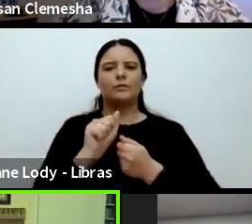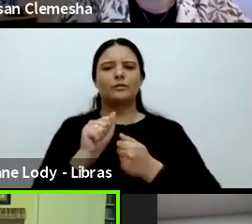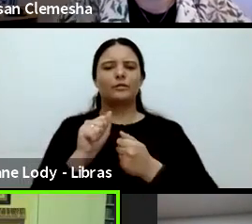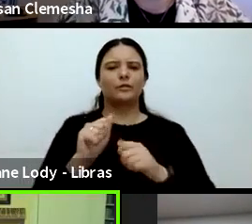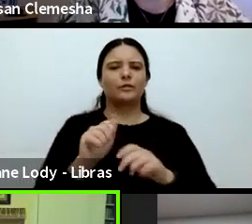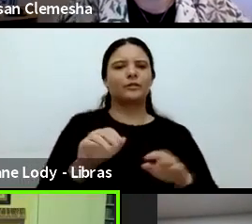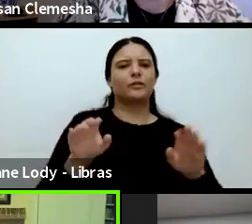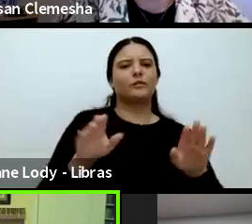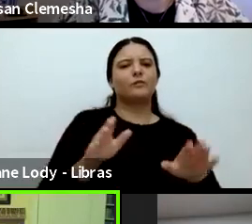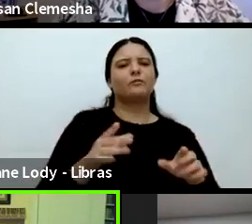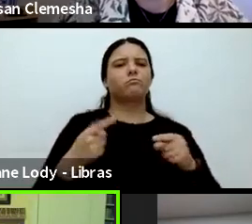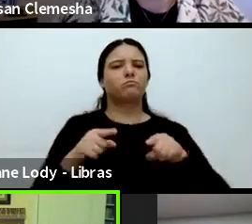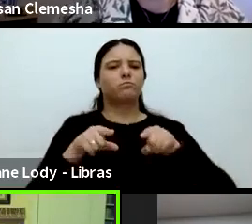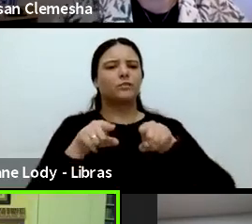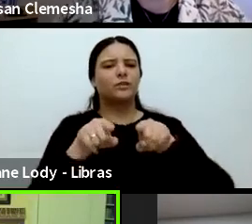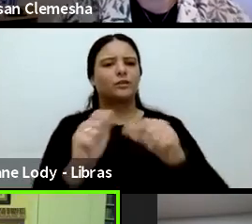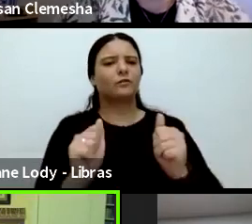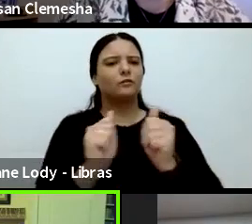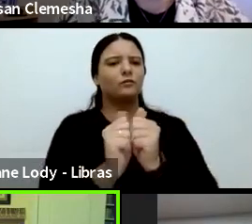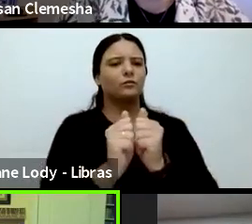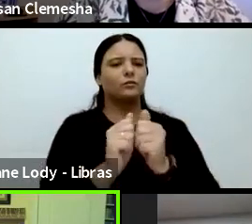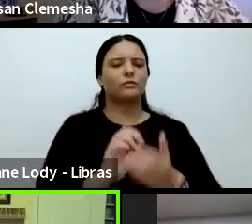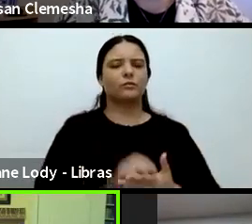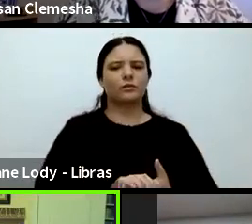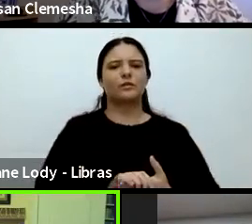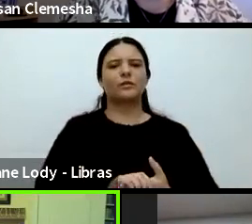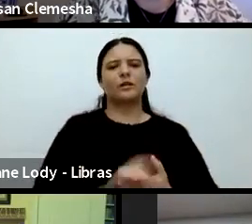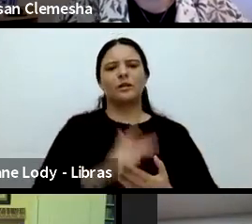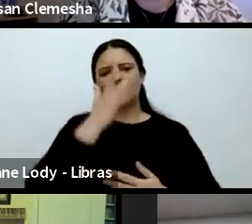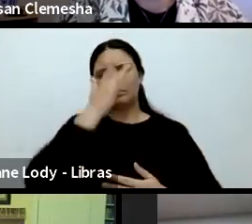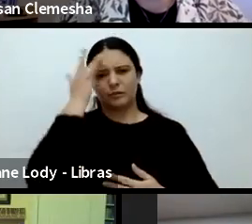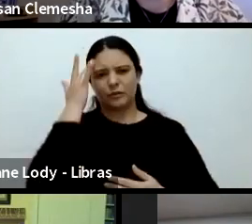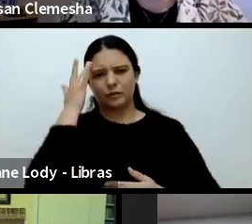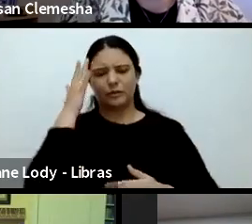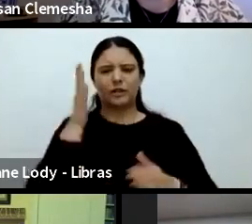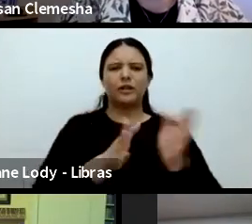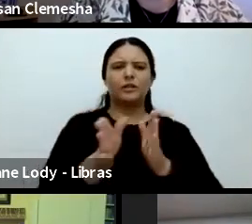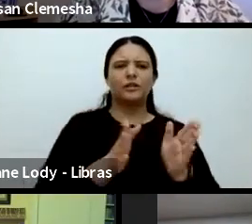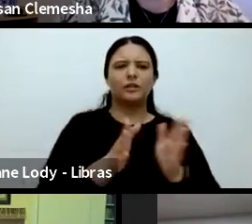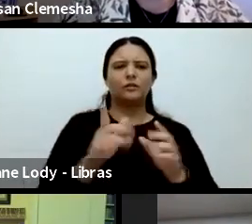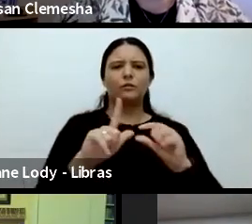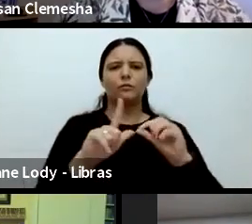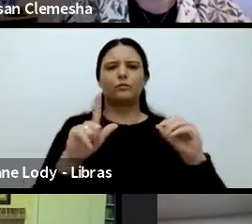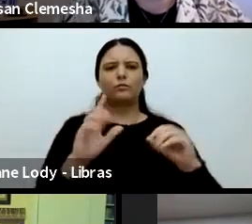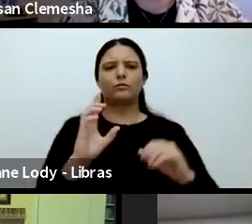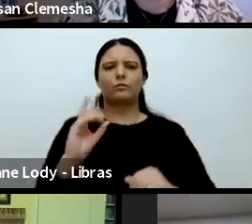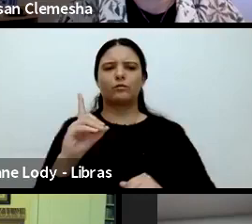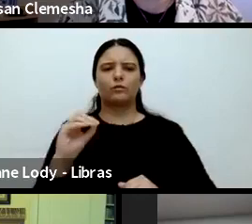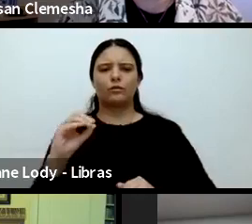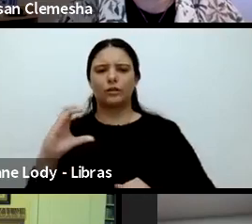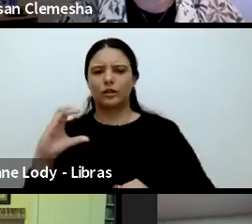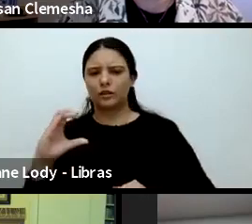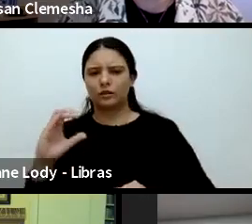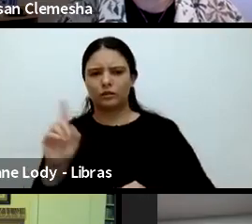like this. You do.